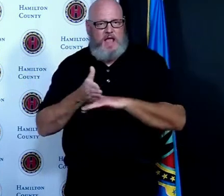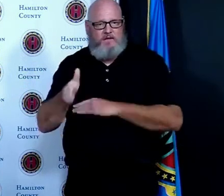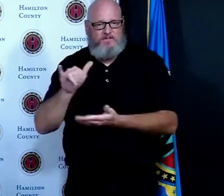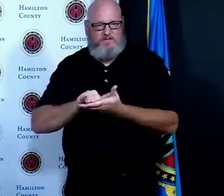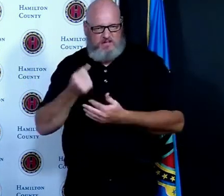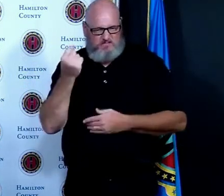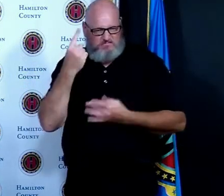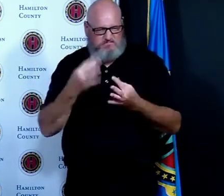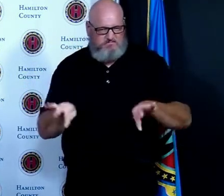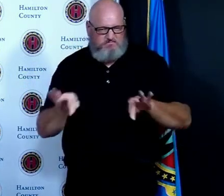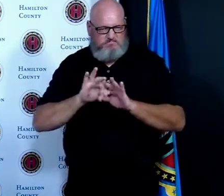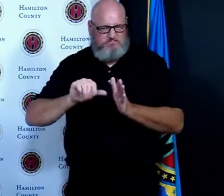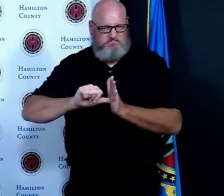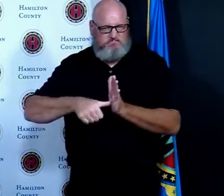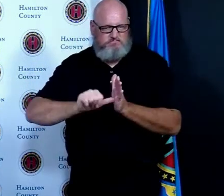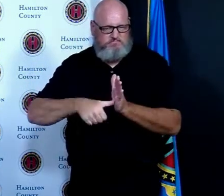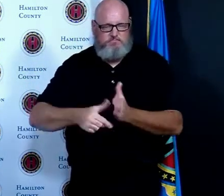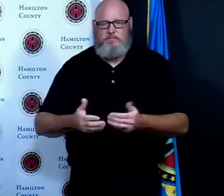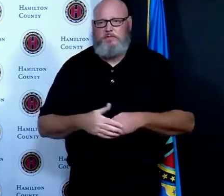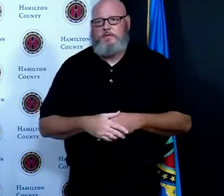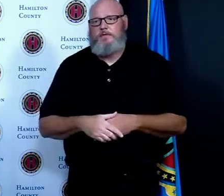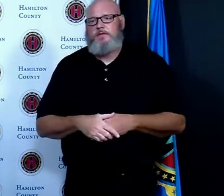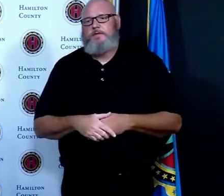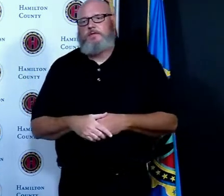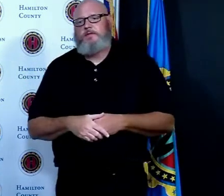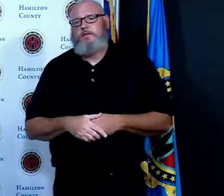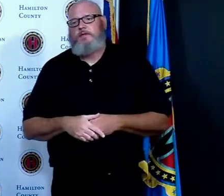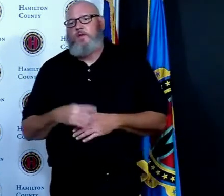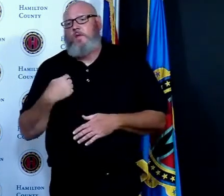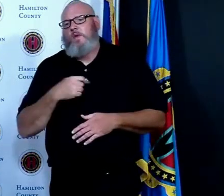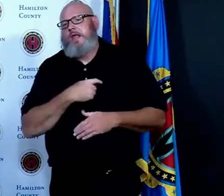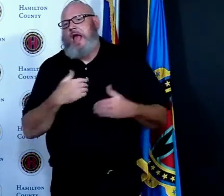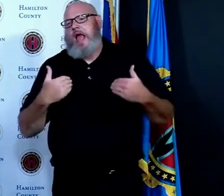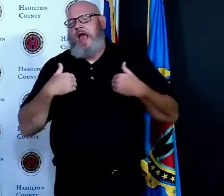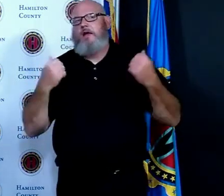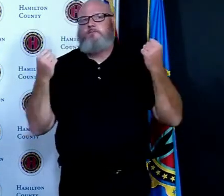follow shortly thereafter and no differently than the messaging that we've been sharing